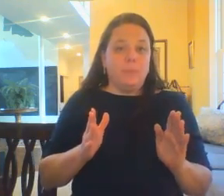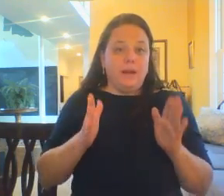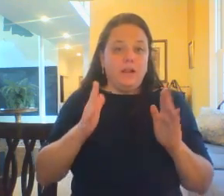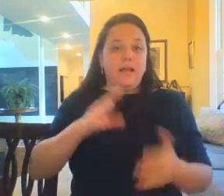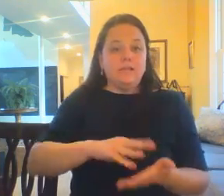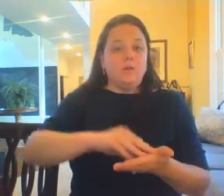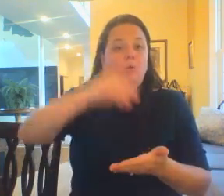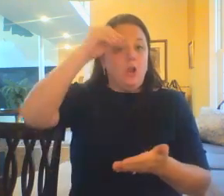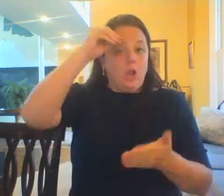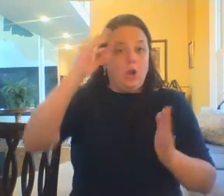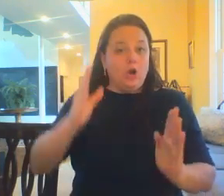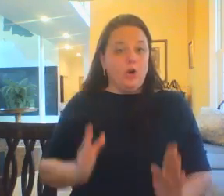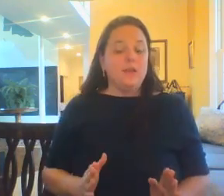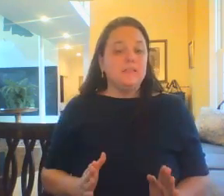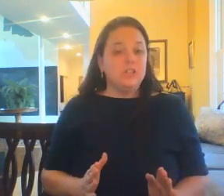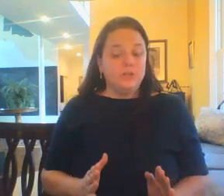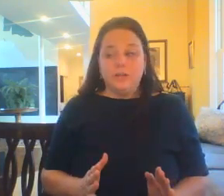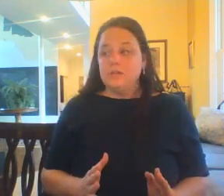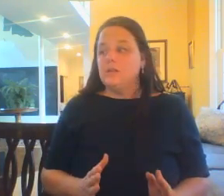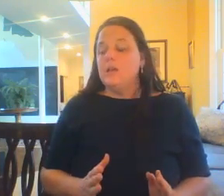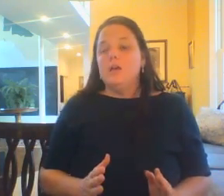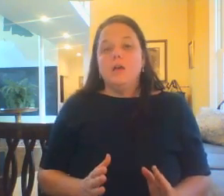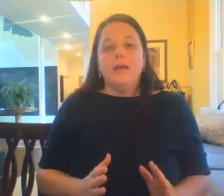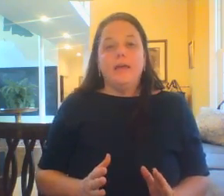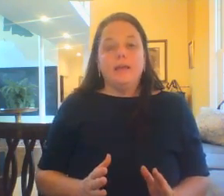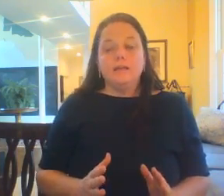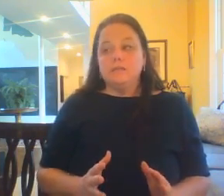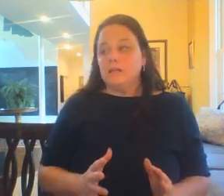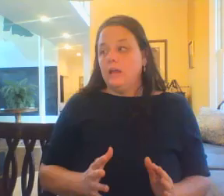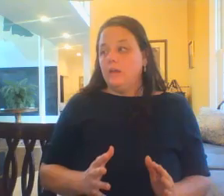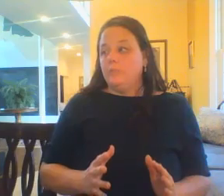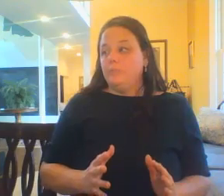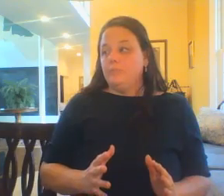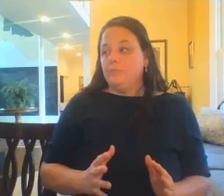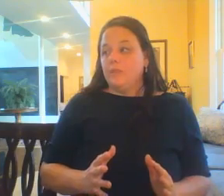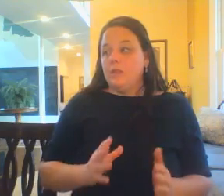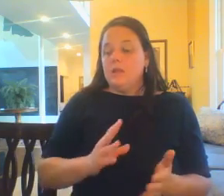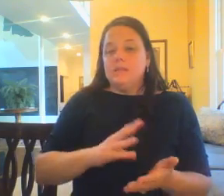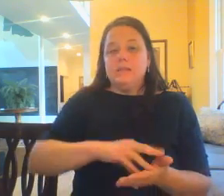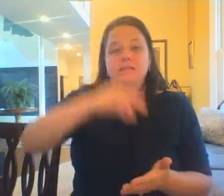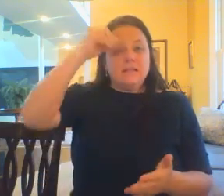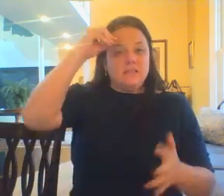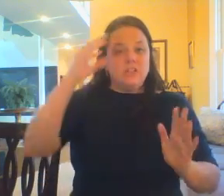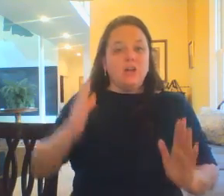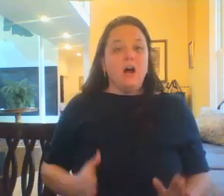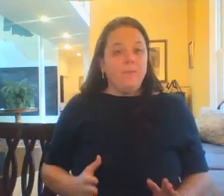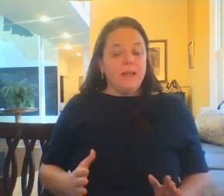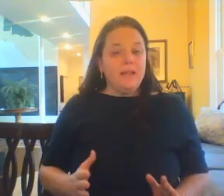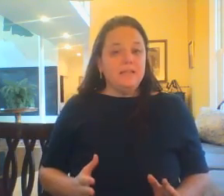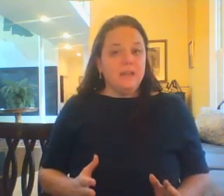about in class so learner as a student